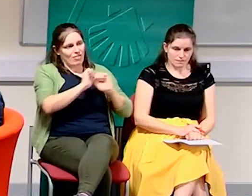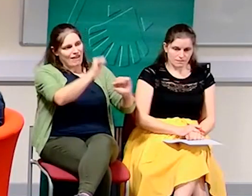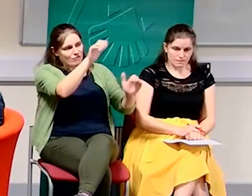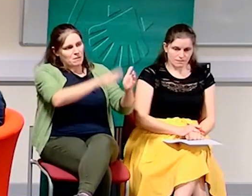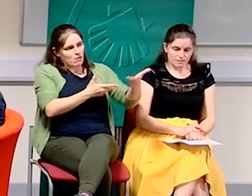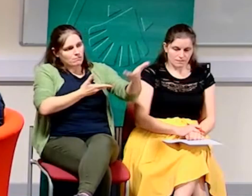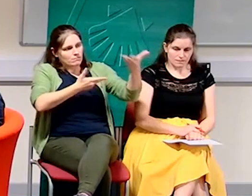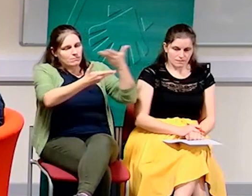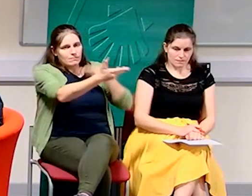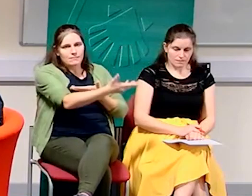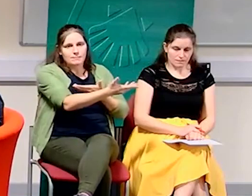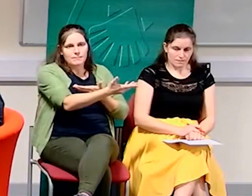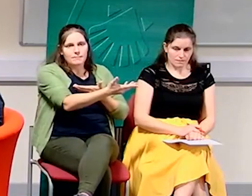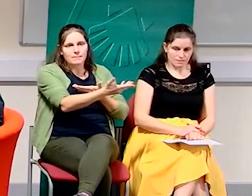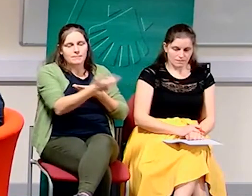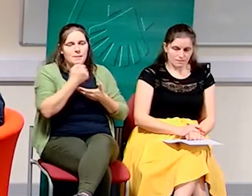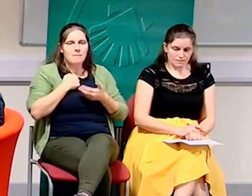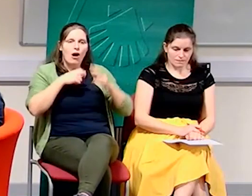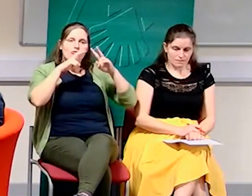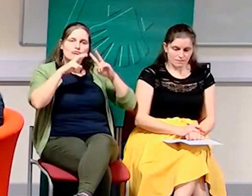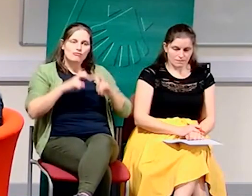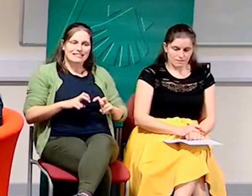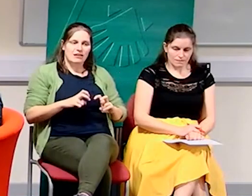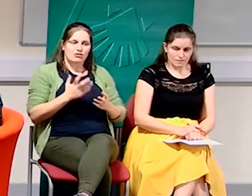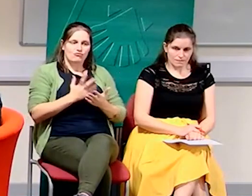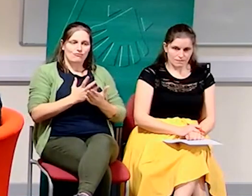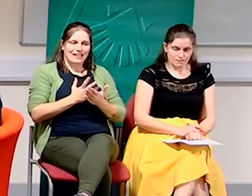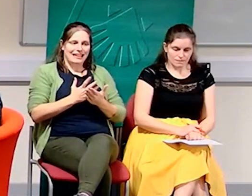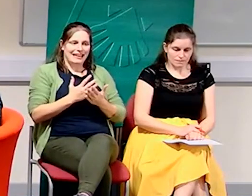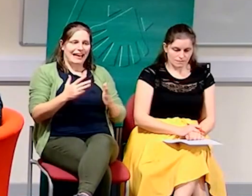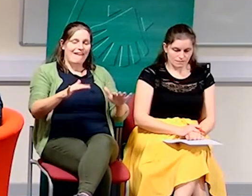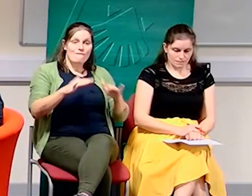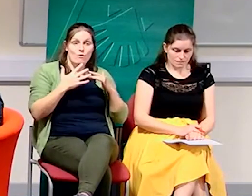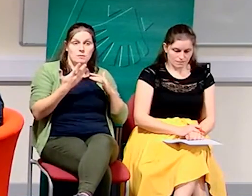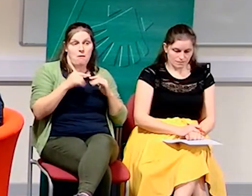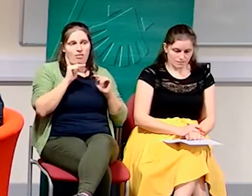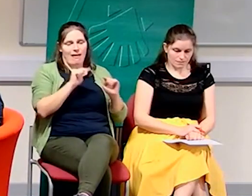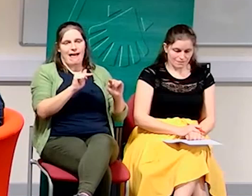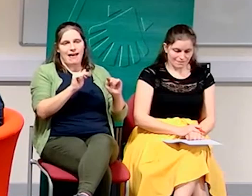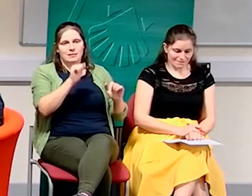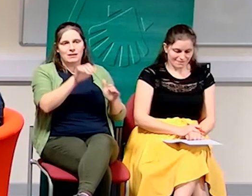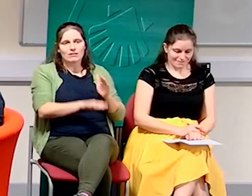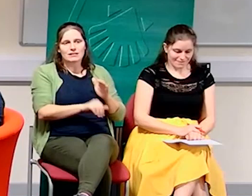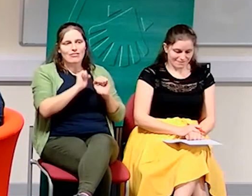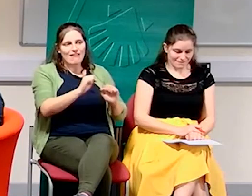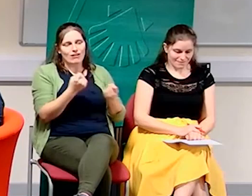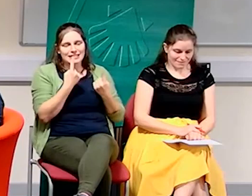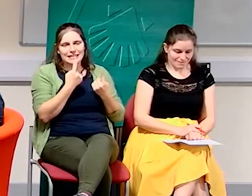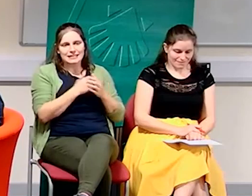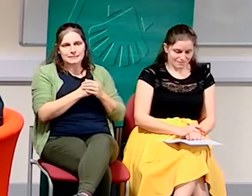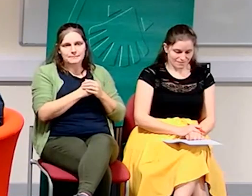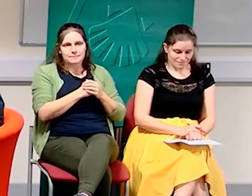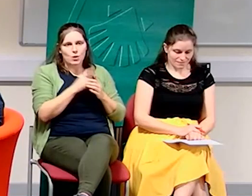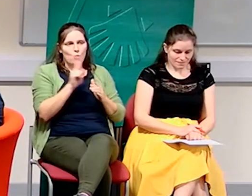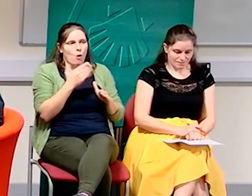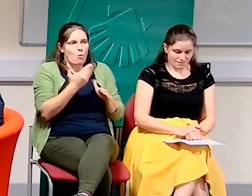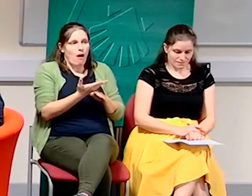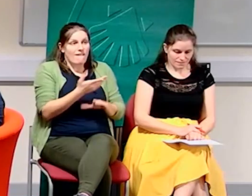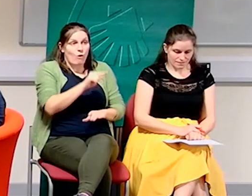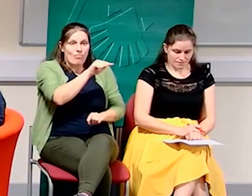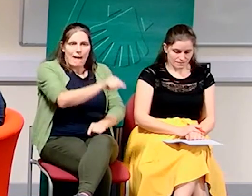that I allow my research to be informed by um the their ideas uh what works for them um and